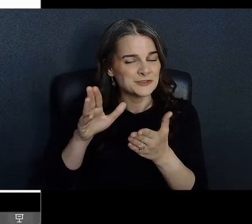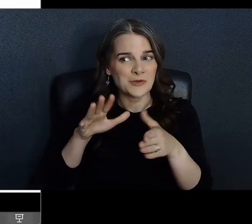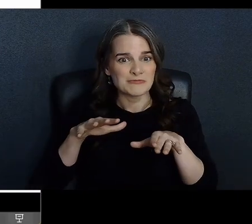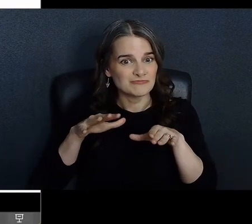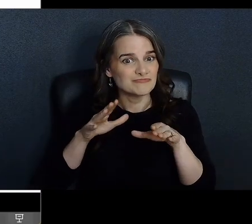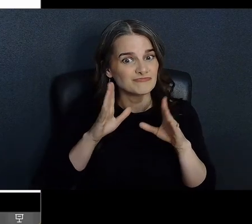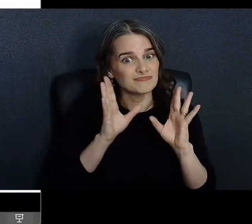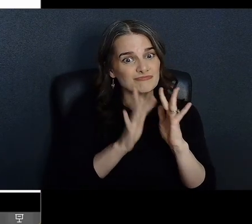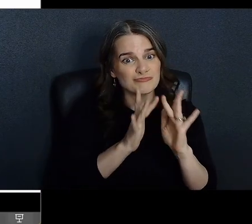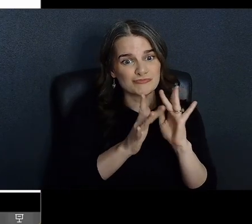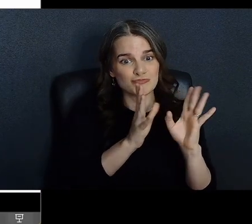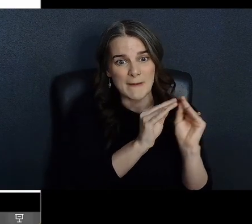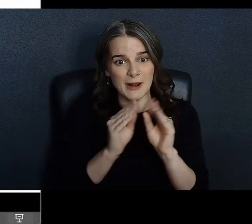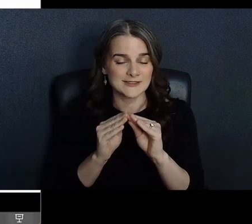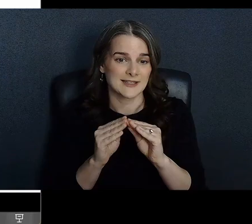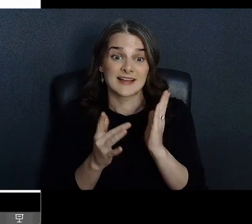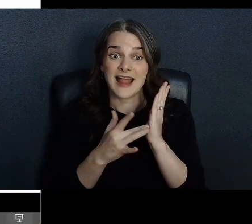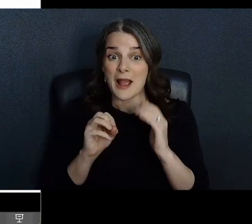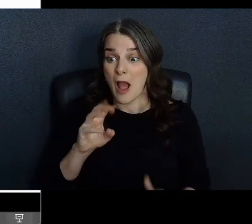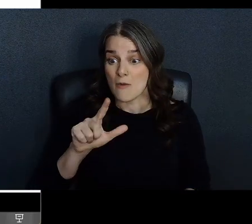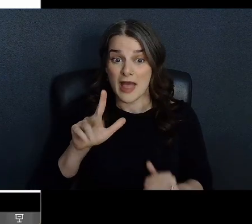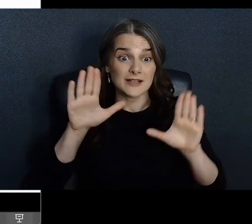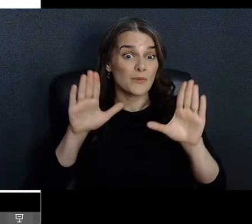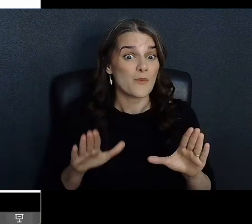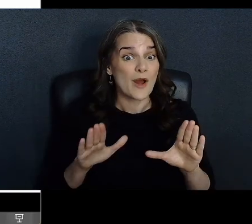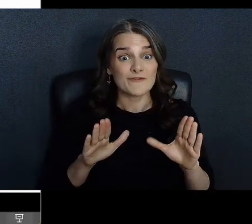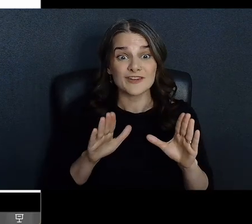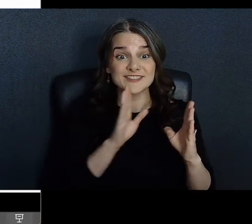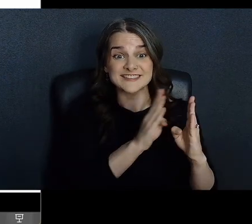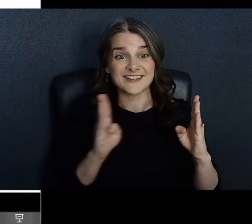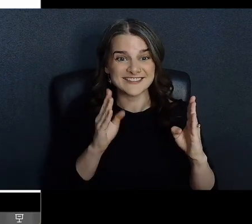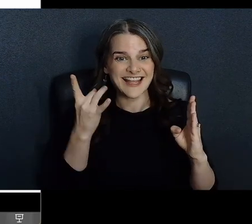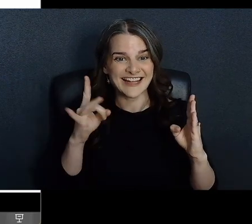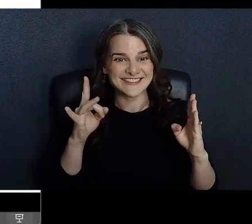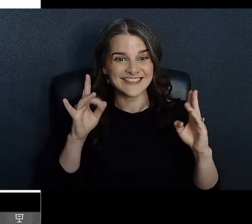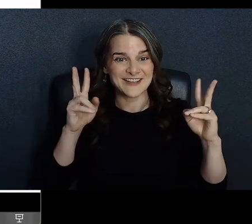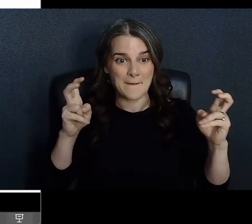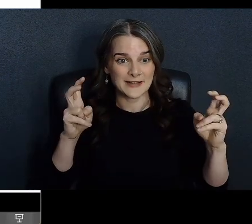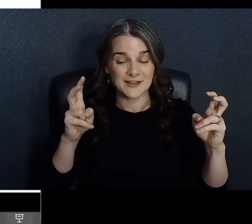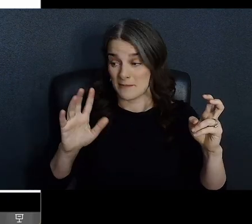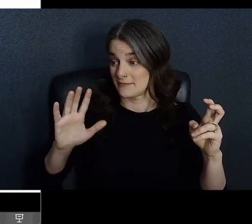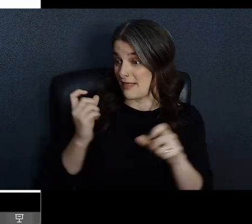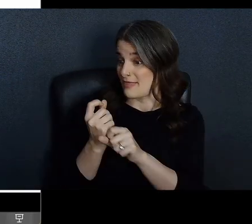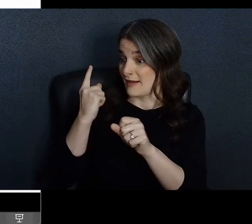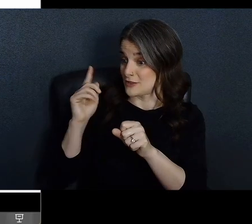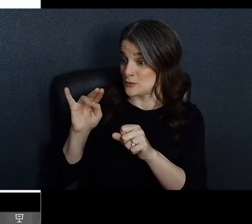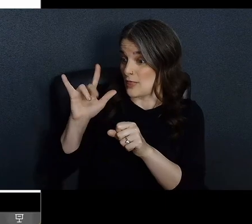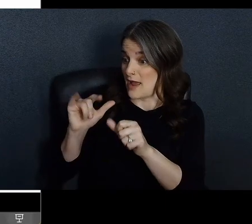of 18 topics, which we have run from last July of 2024,